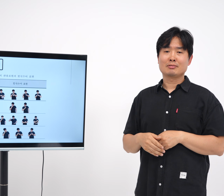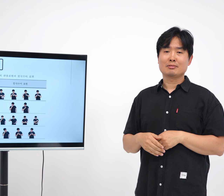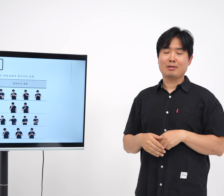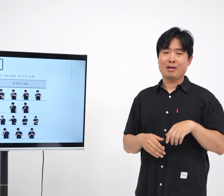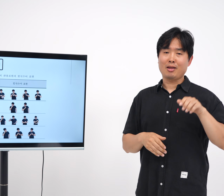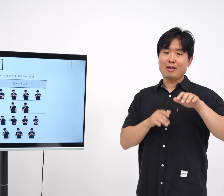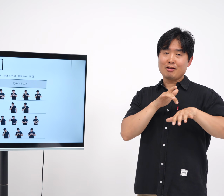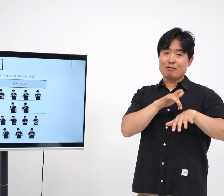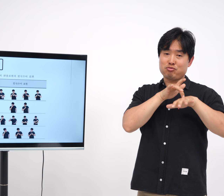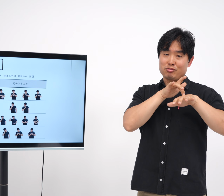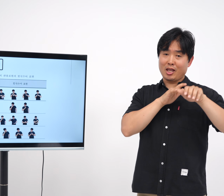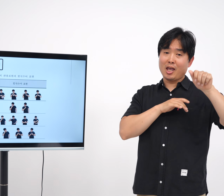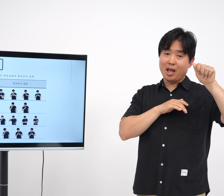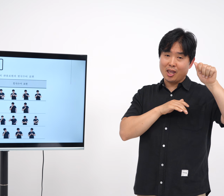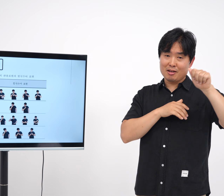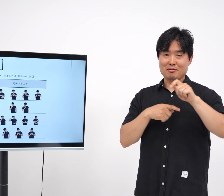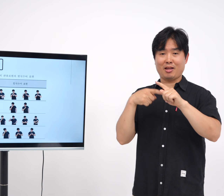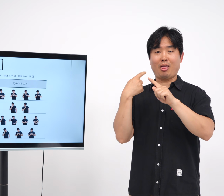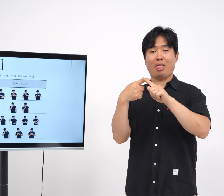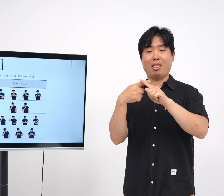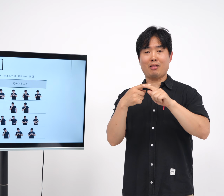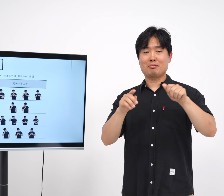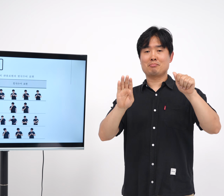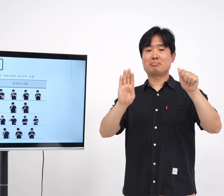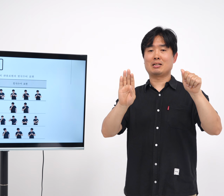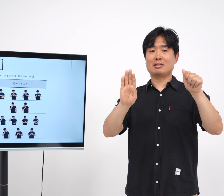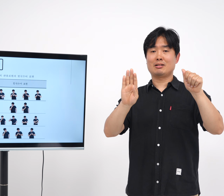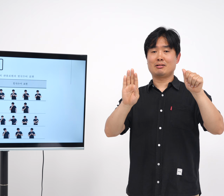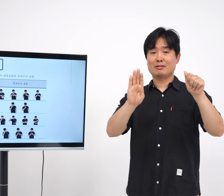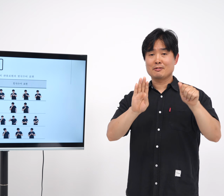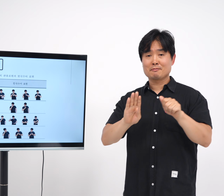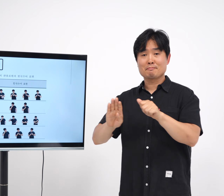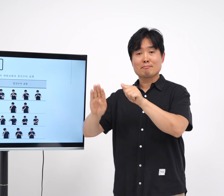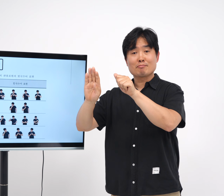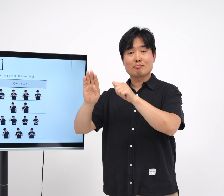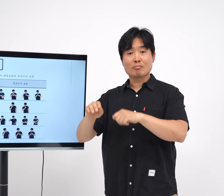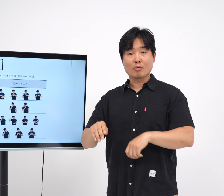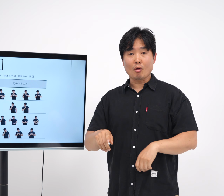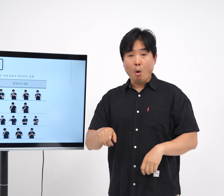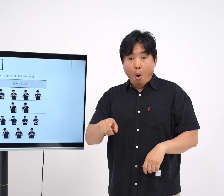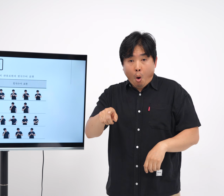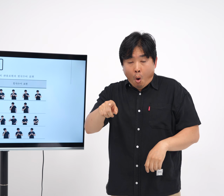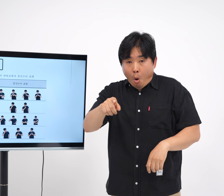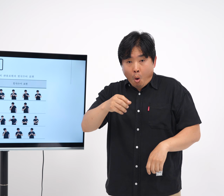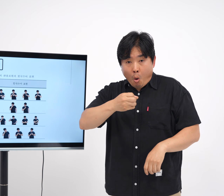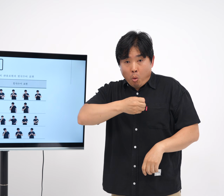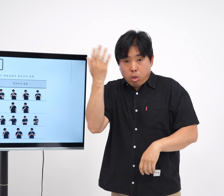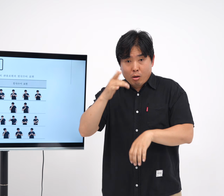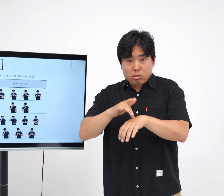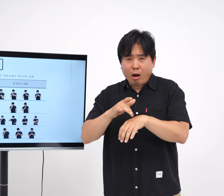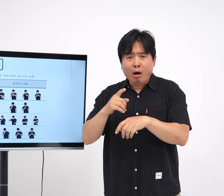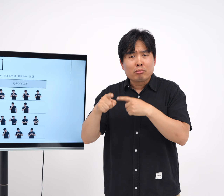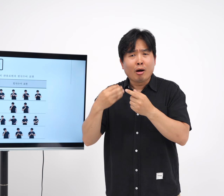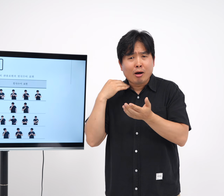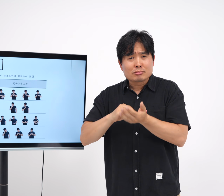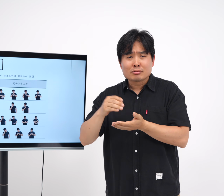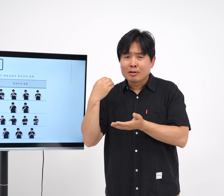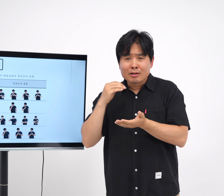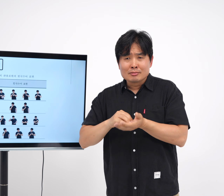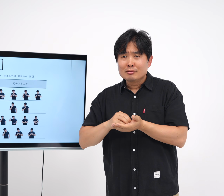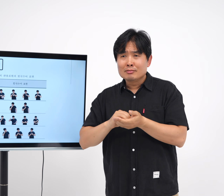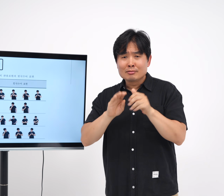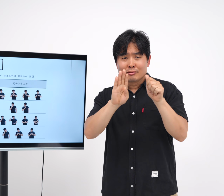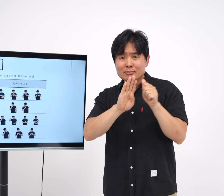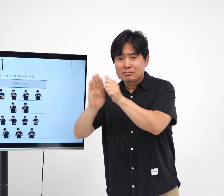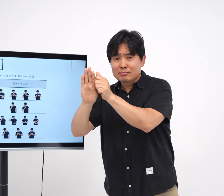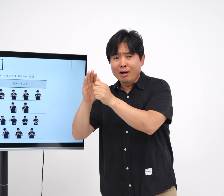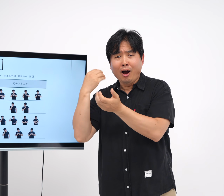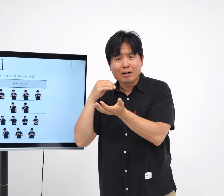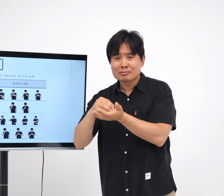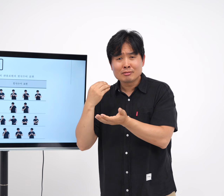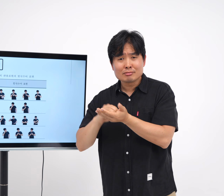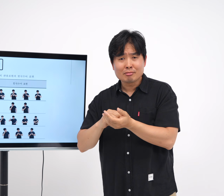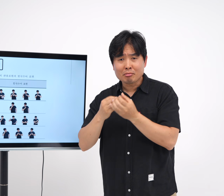The AB sign that combines 'Ghost A' and 'Same B' is also AB.